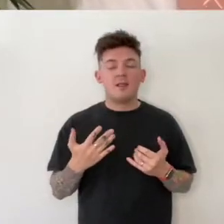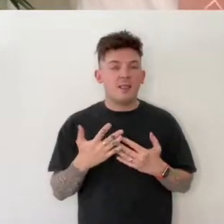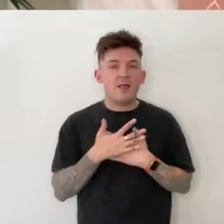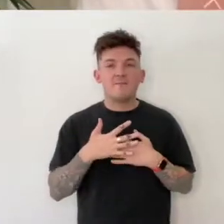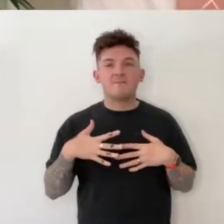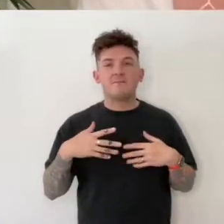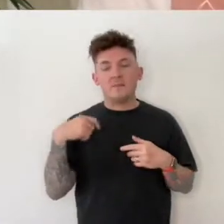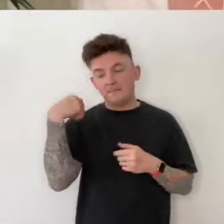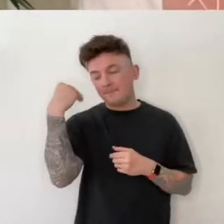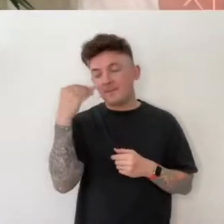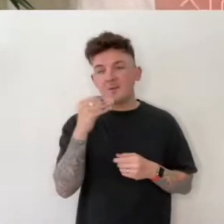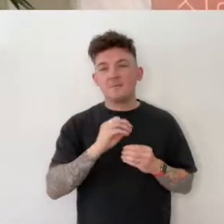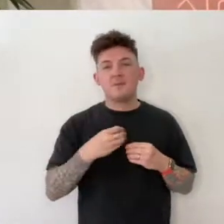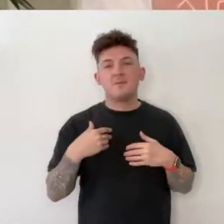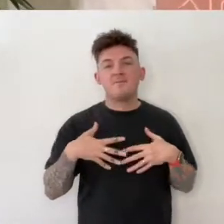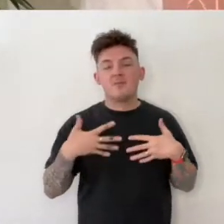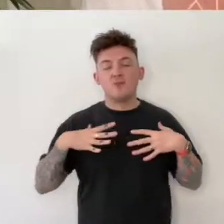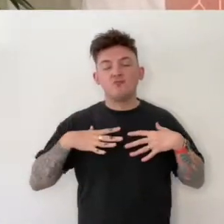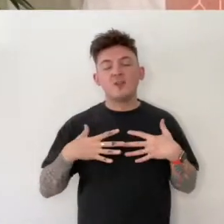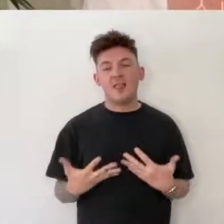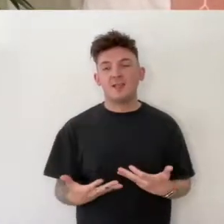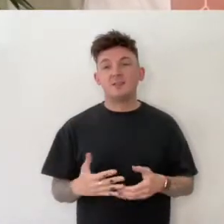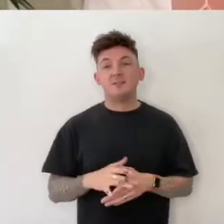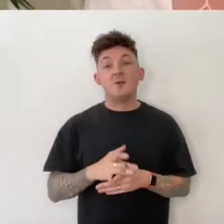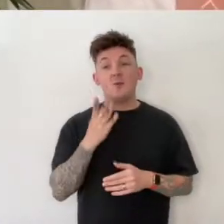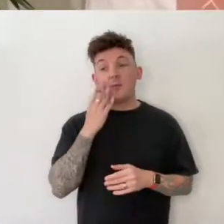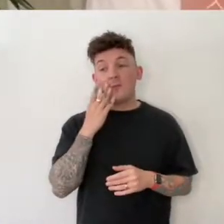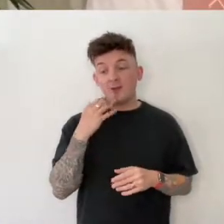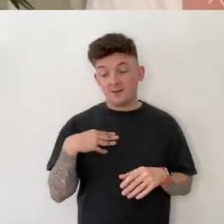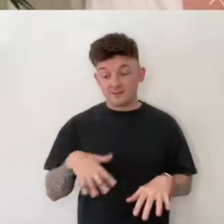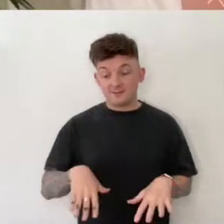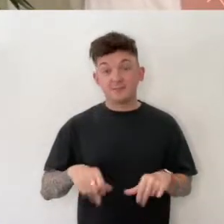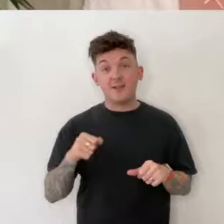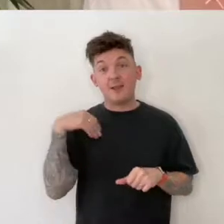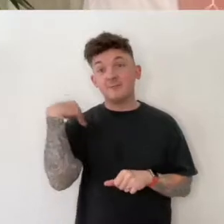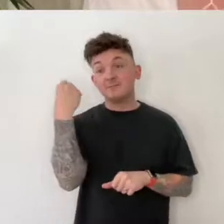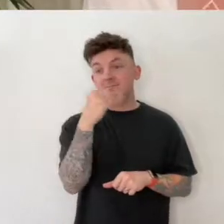laugh at this but when i first started applying makeup my first time first few times it took